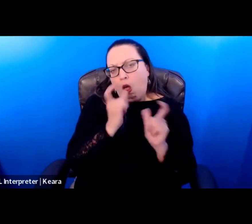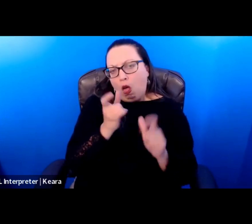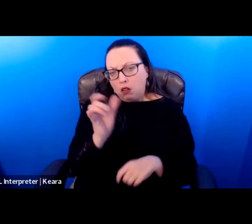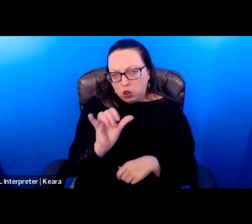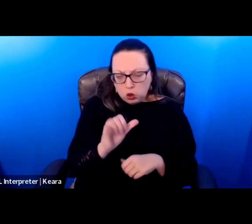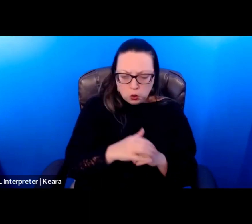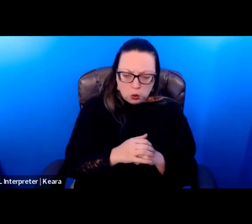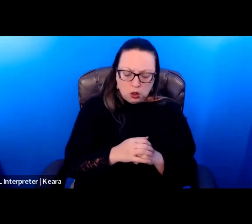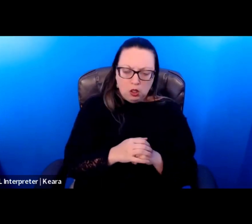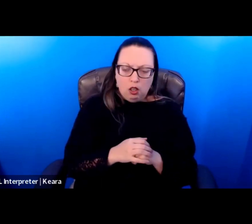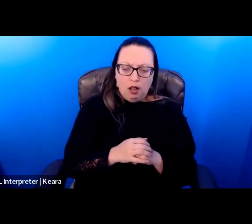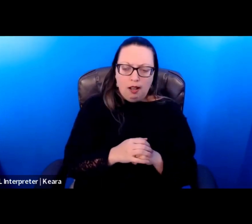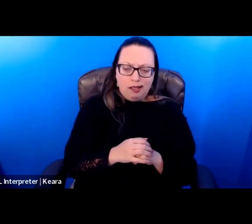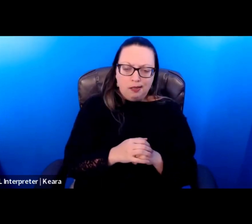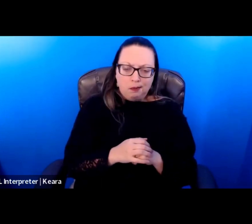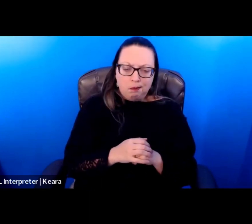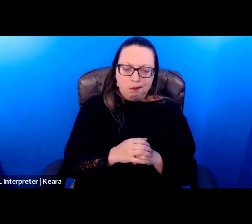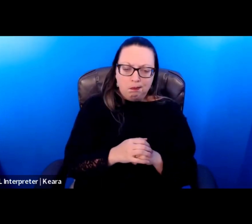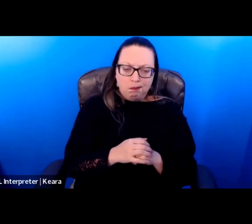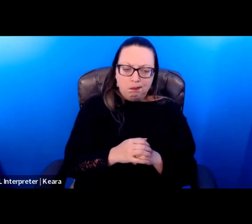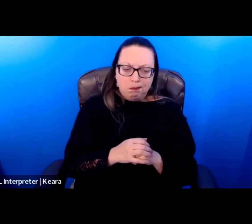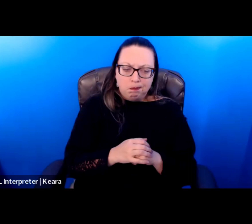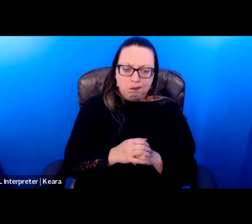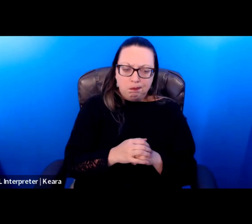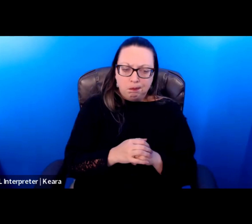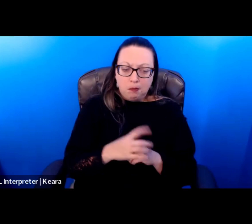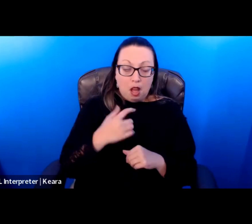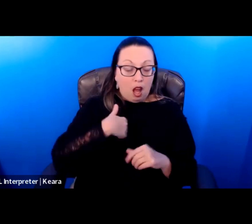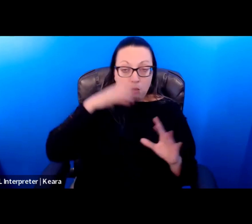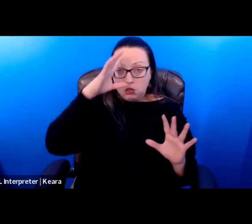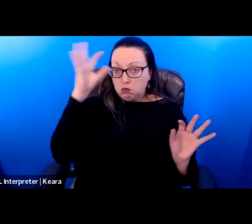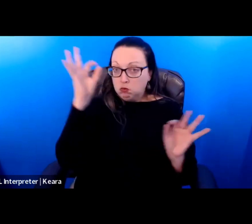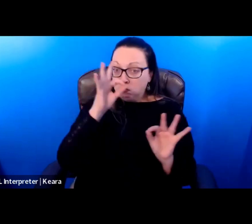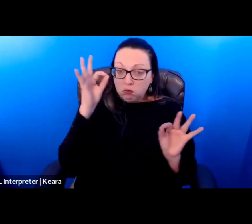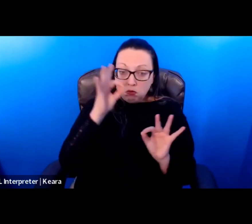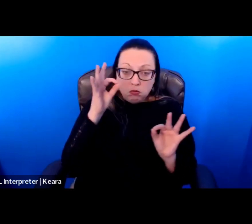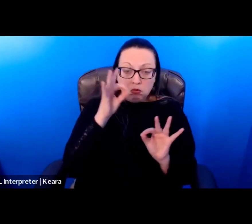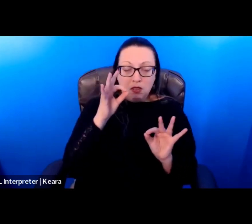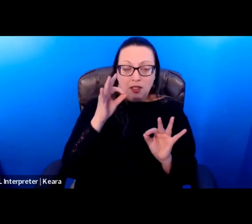mainly. And I was totally unaware that I shouldn't certain